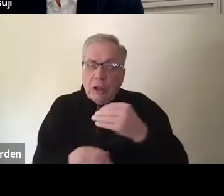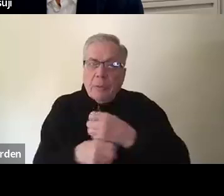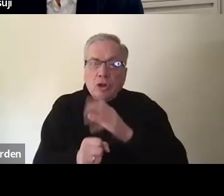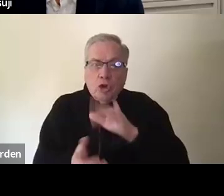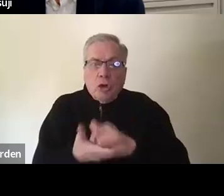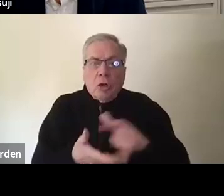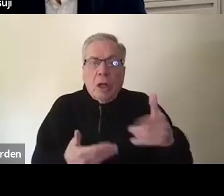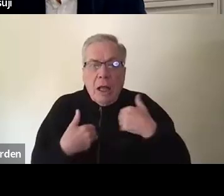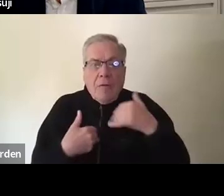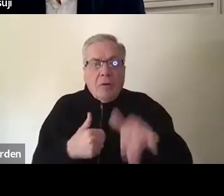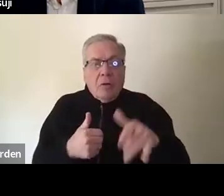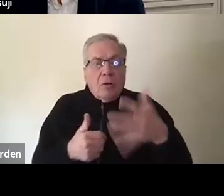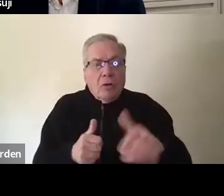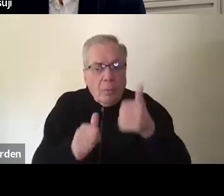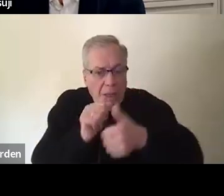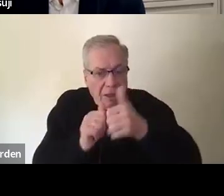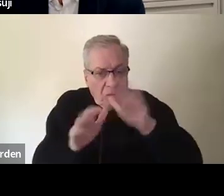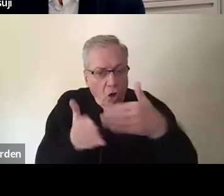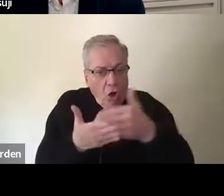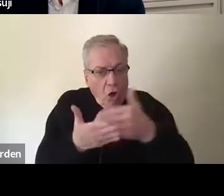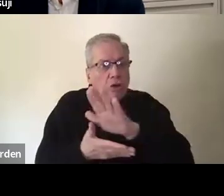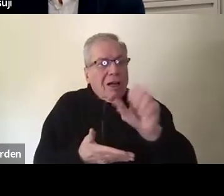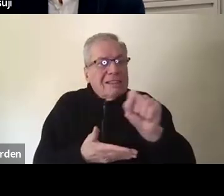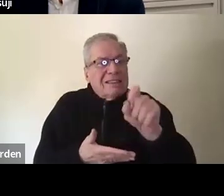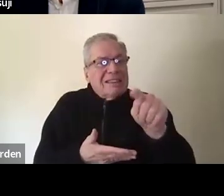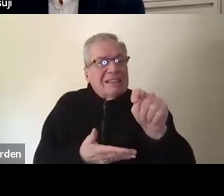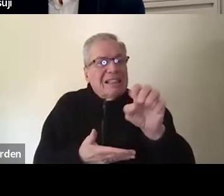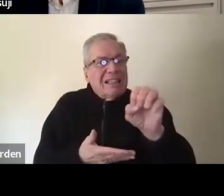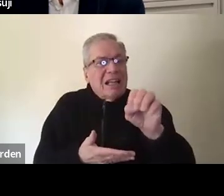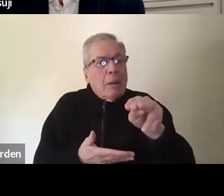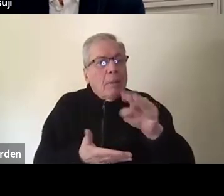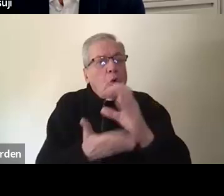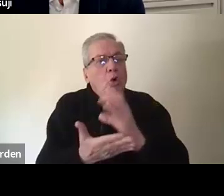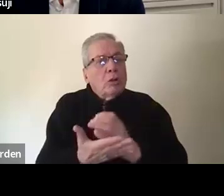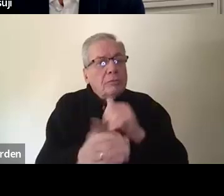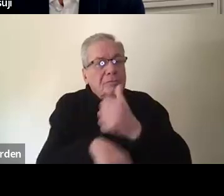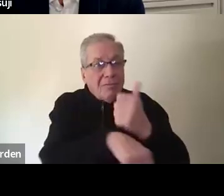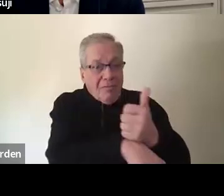passed the STEM courses in math and science which is always difficult for students to stay in our